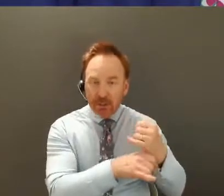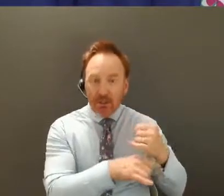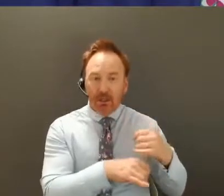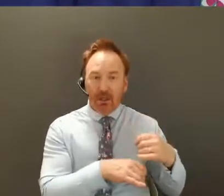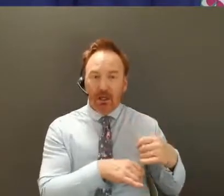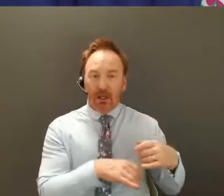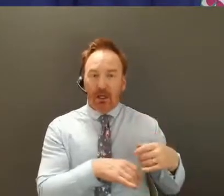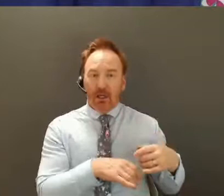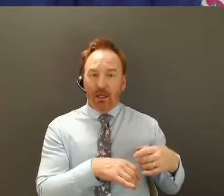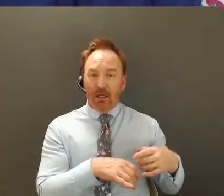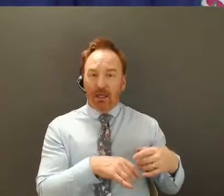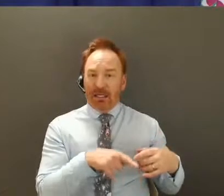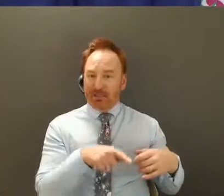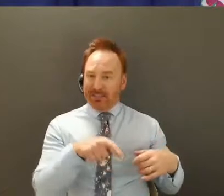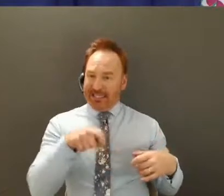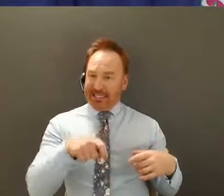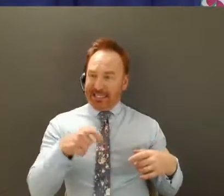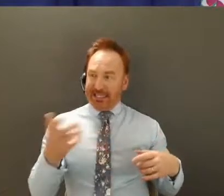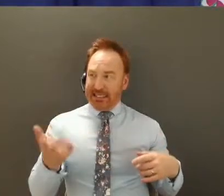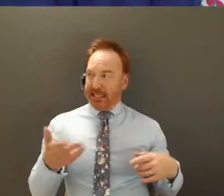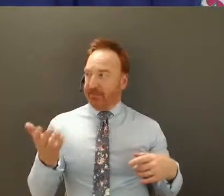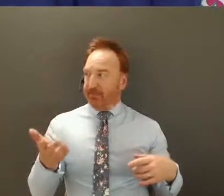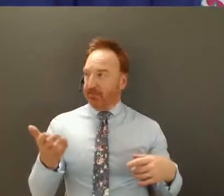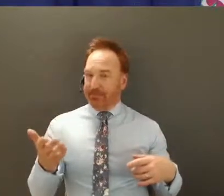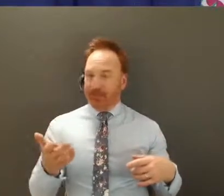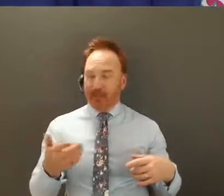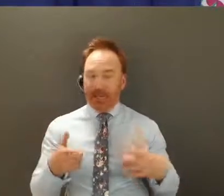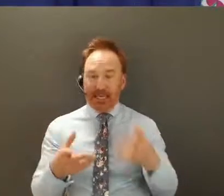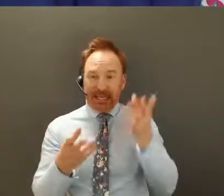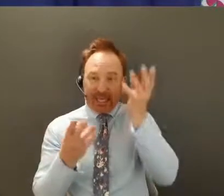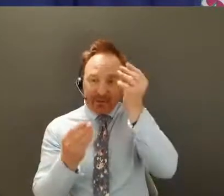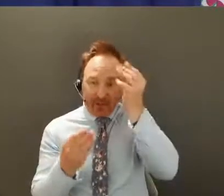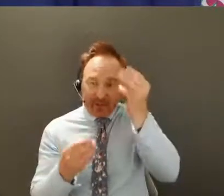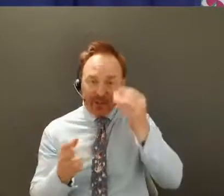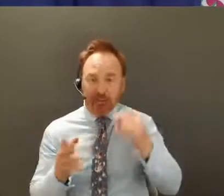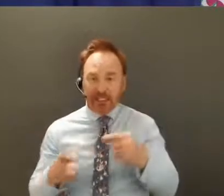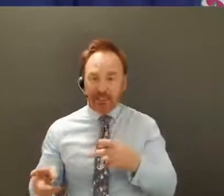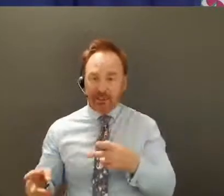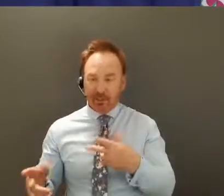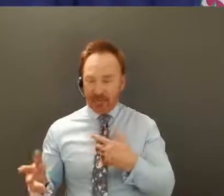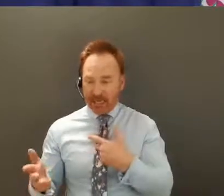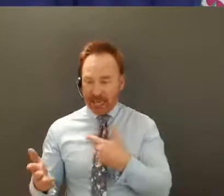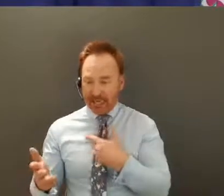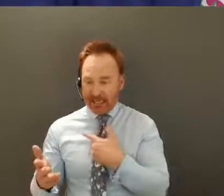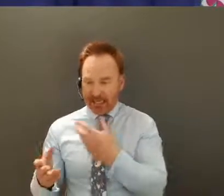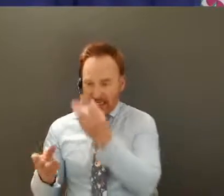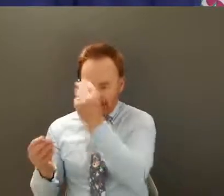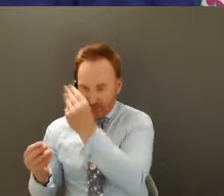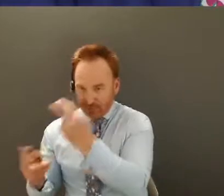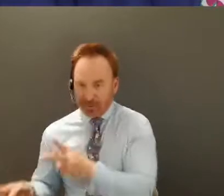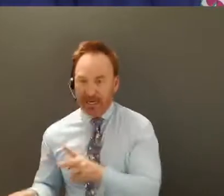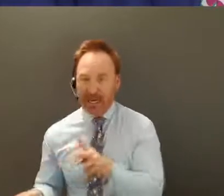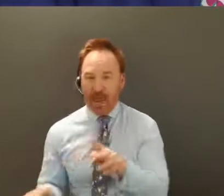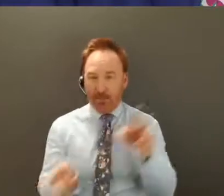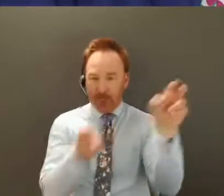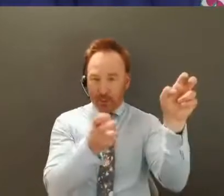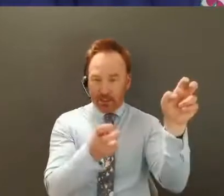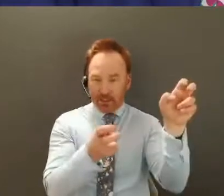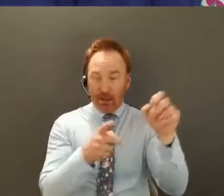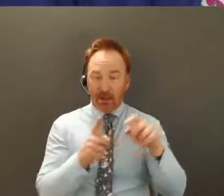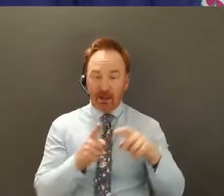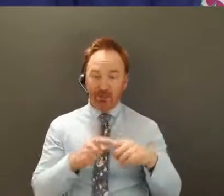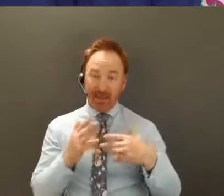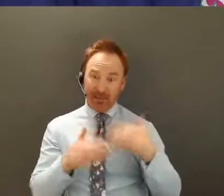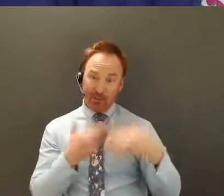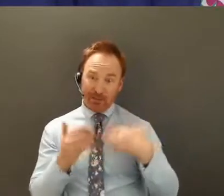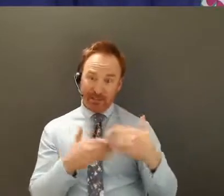at 18 plus, 82% dose one.